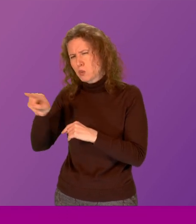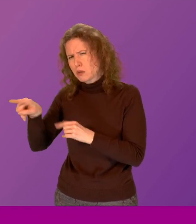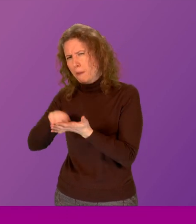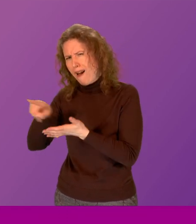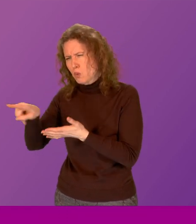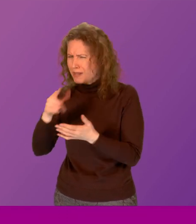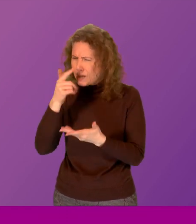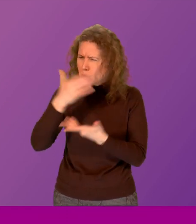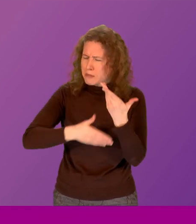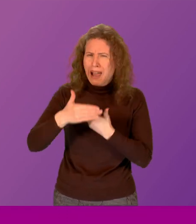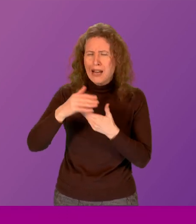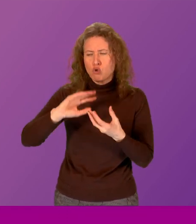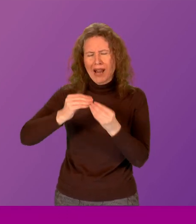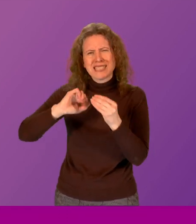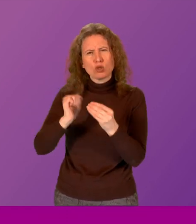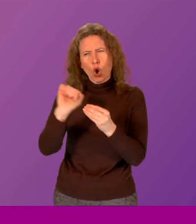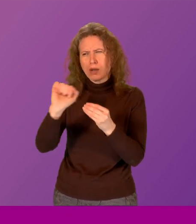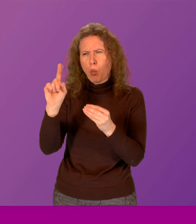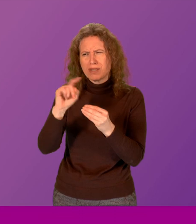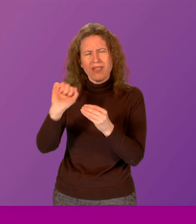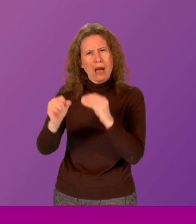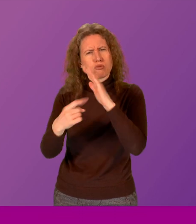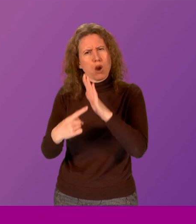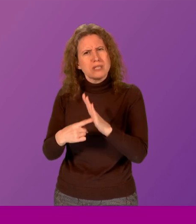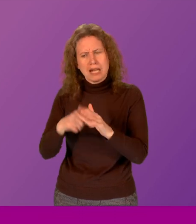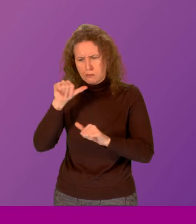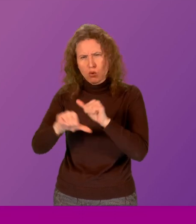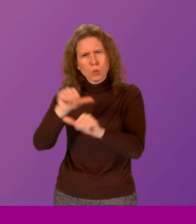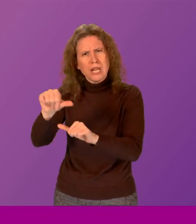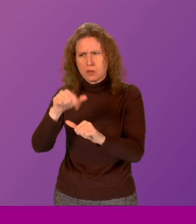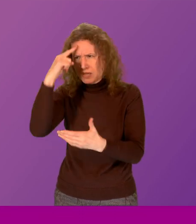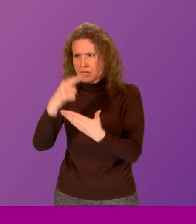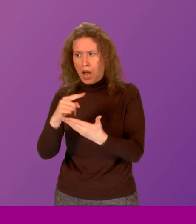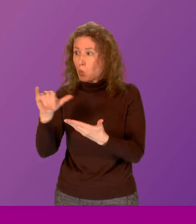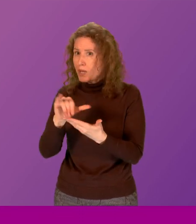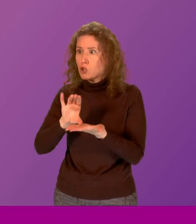Scotland’s prioritisation process in cultural funding decisions? What steps is the Scottish